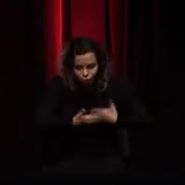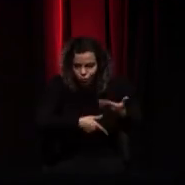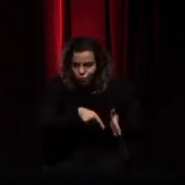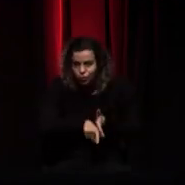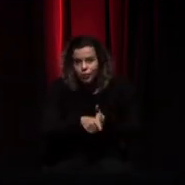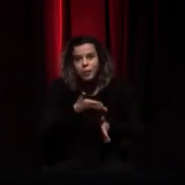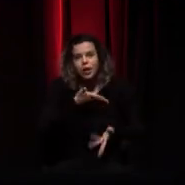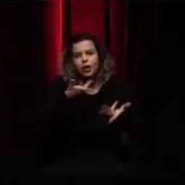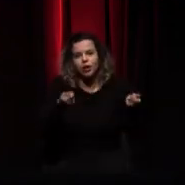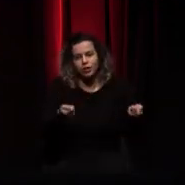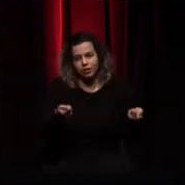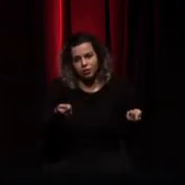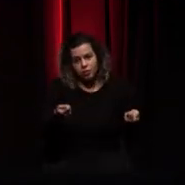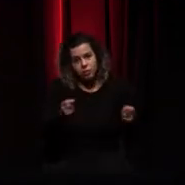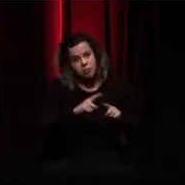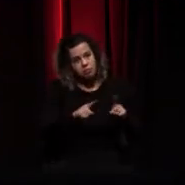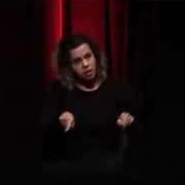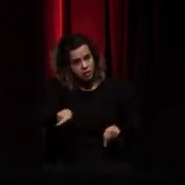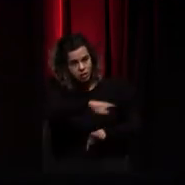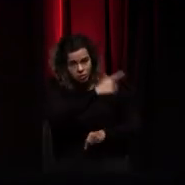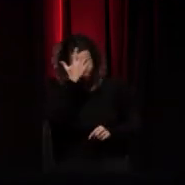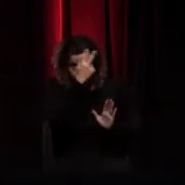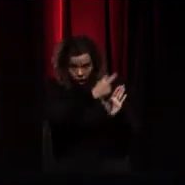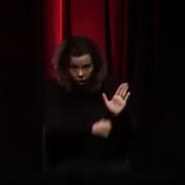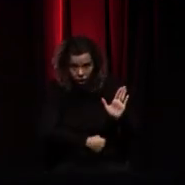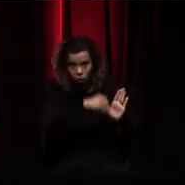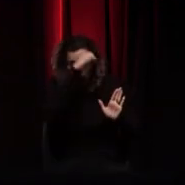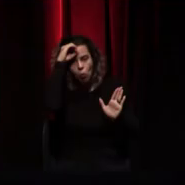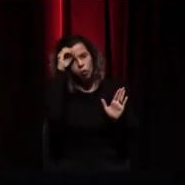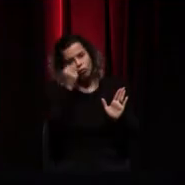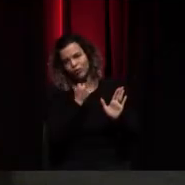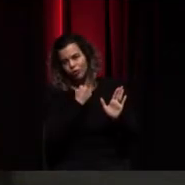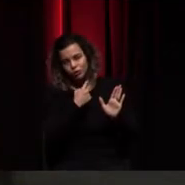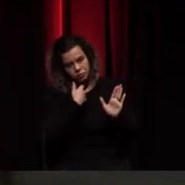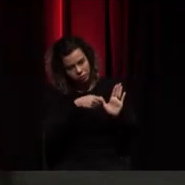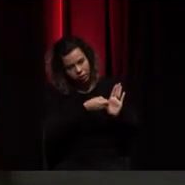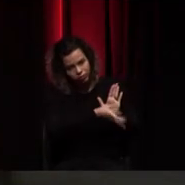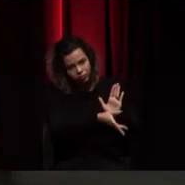then you are in fact rendering a service.